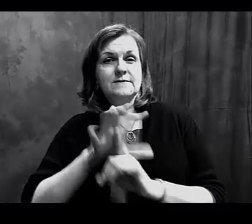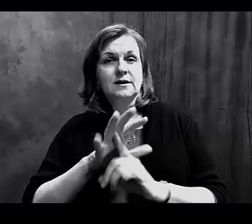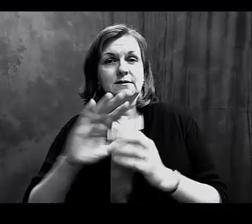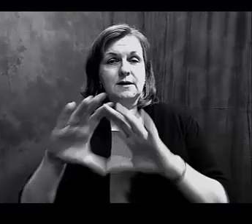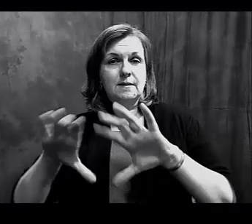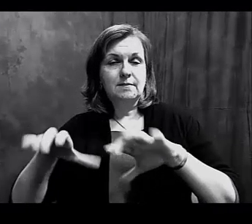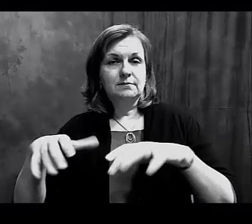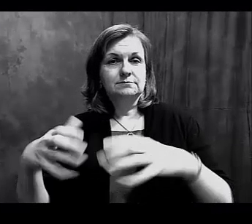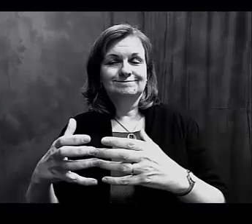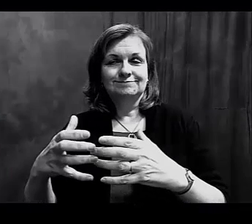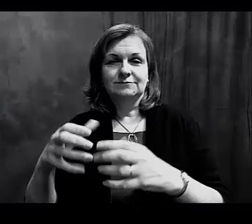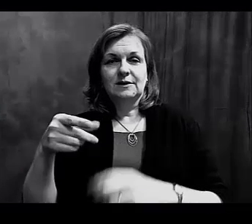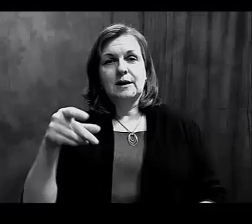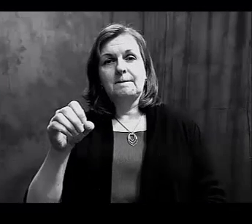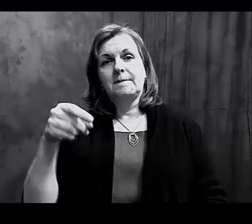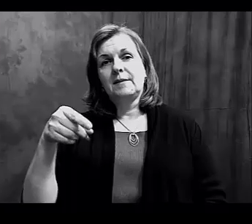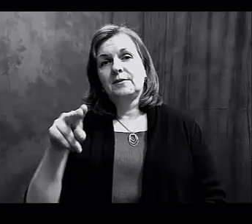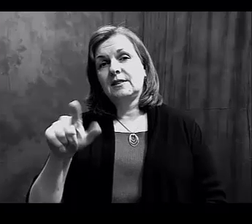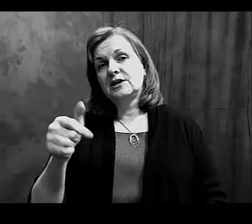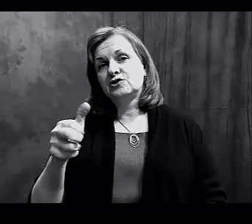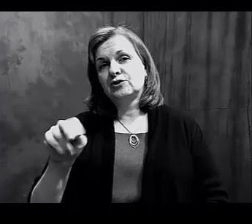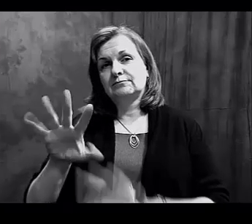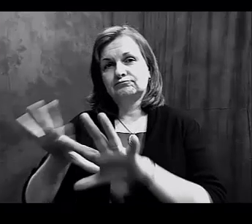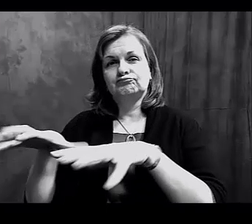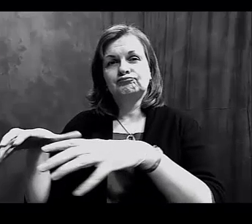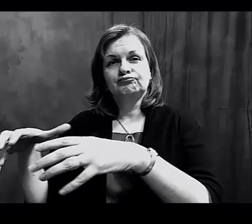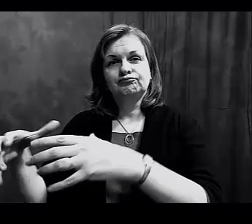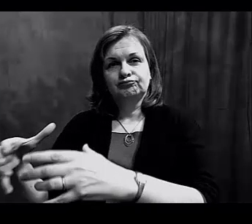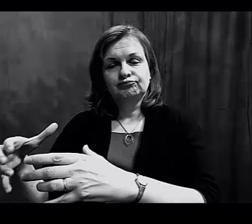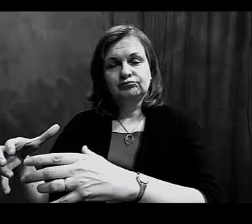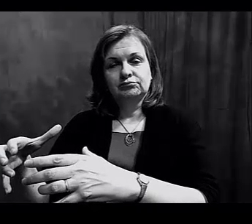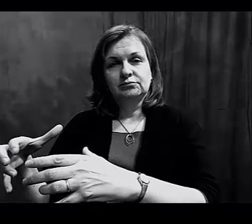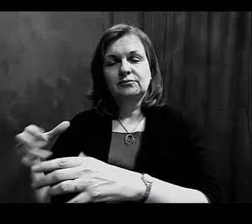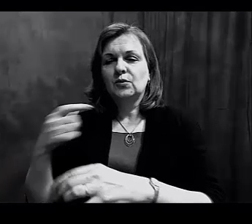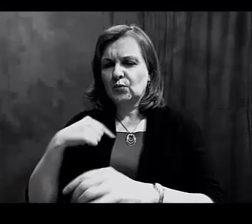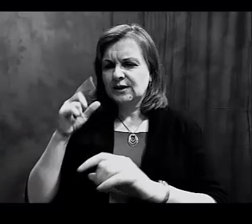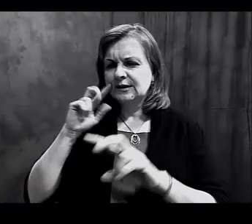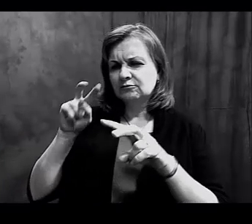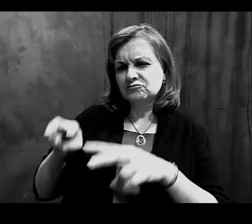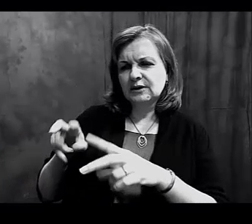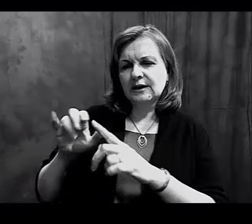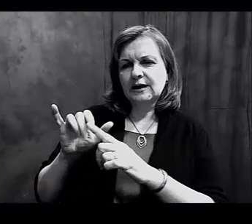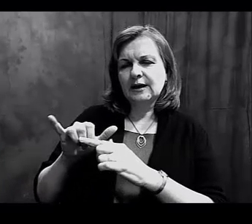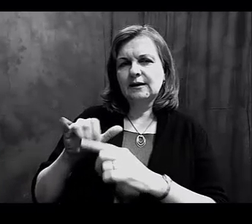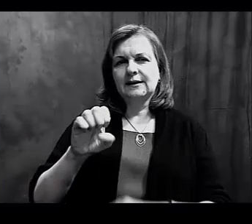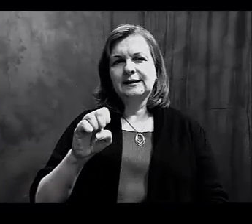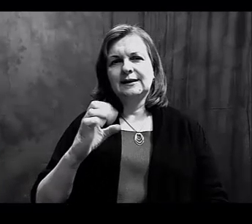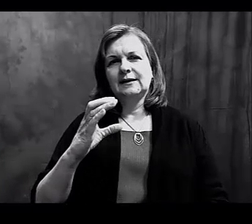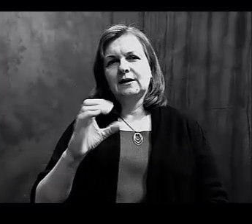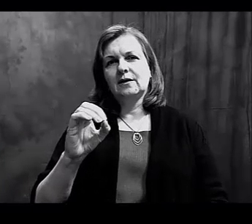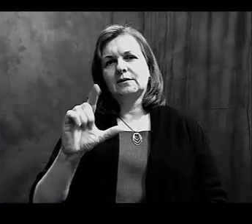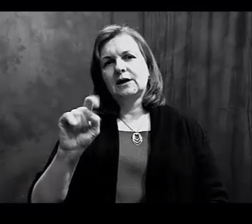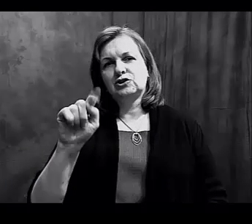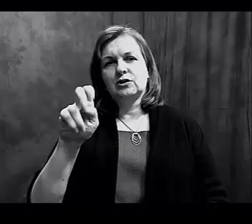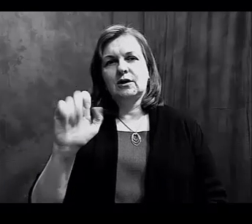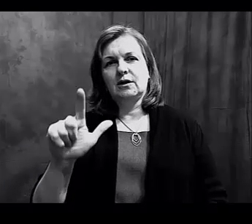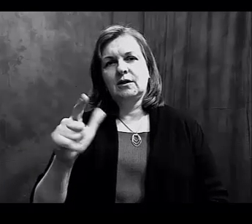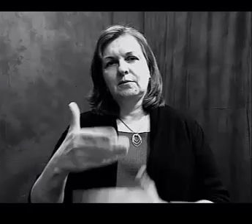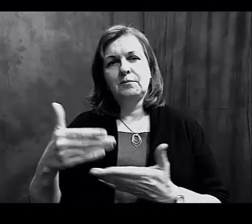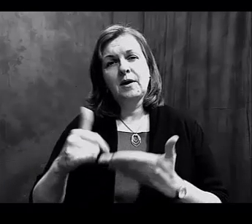when we start talking about populations we actually start to focus much more on the ecological aspects